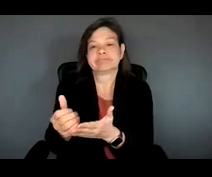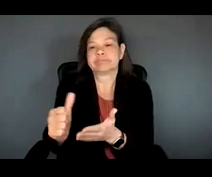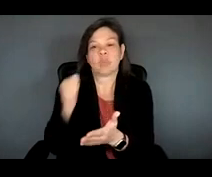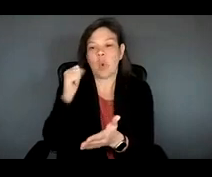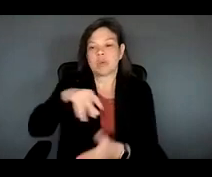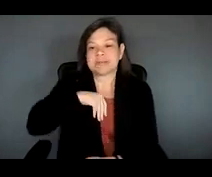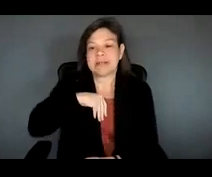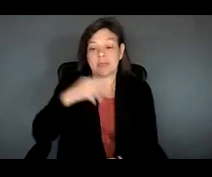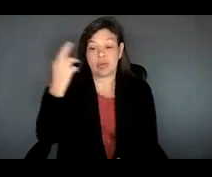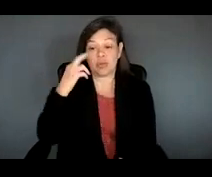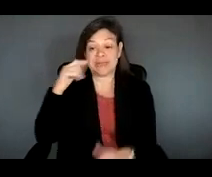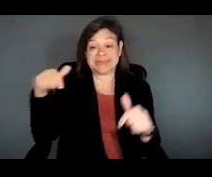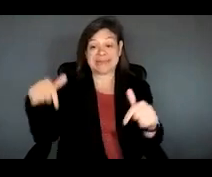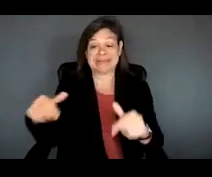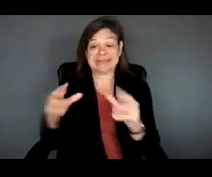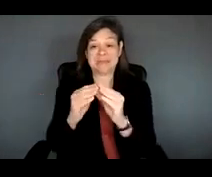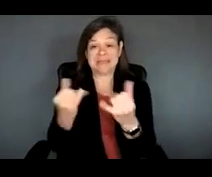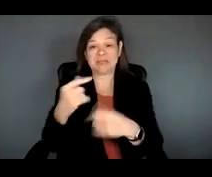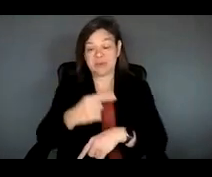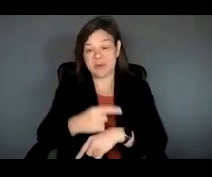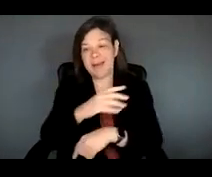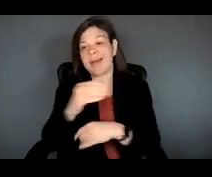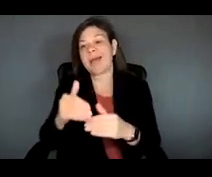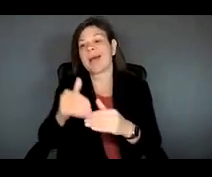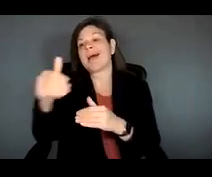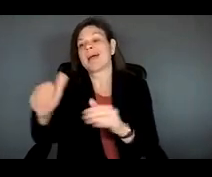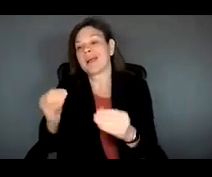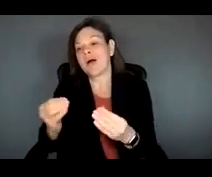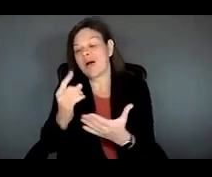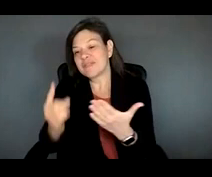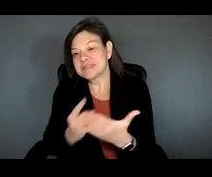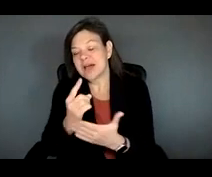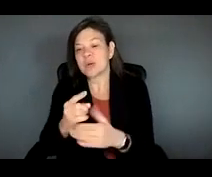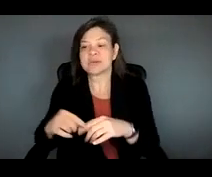having this today and having office hours and trying to be available to everyone is